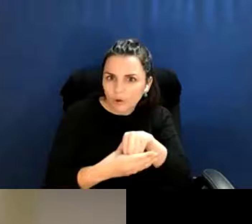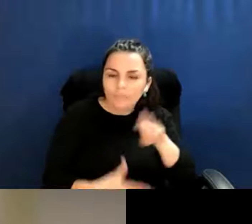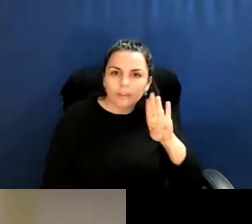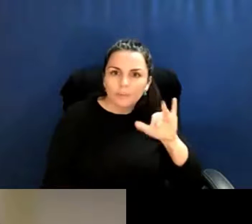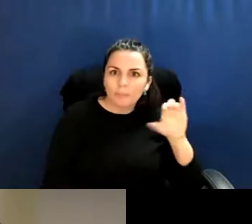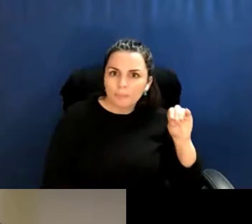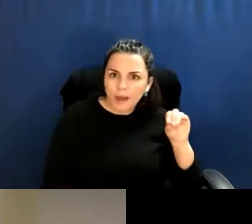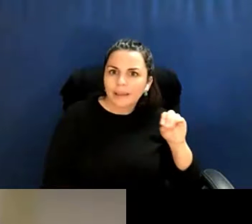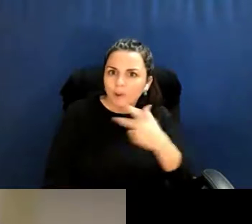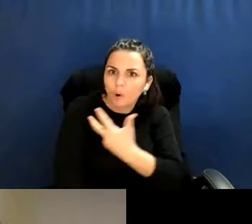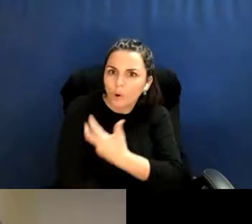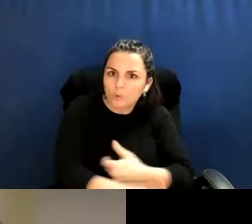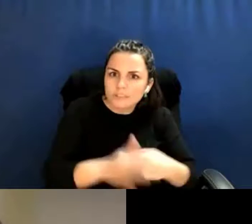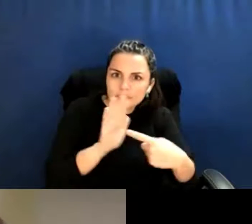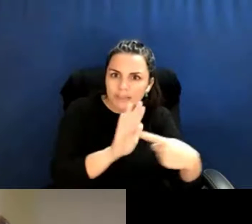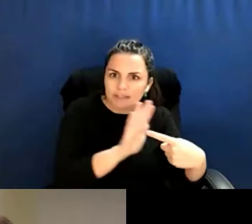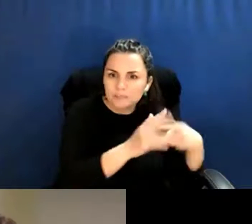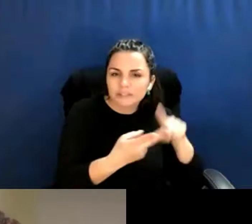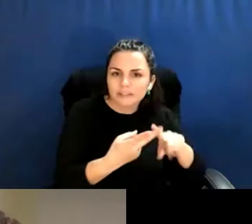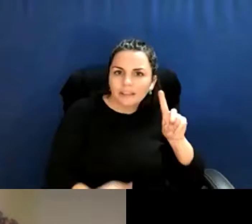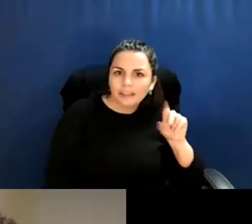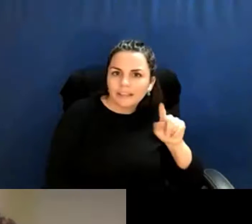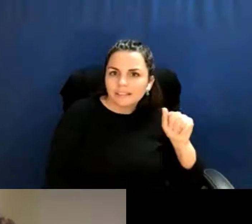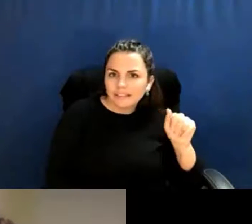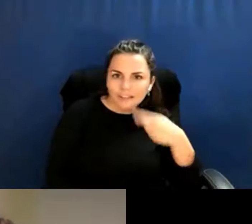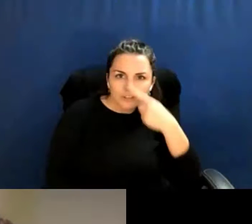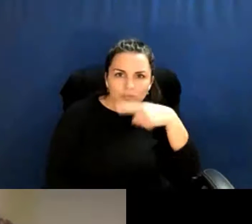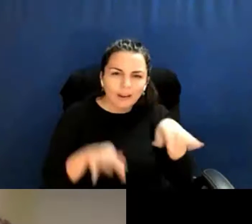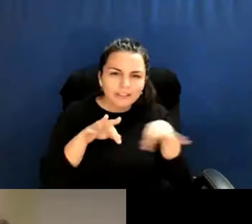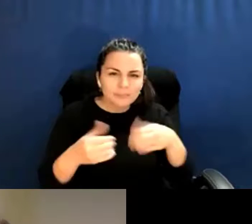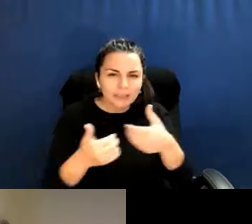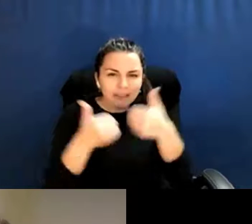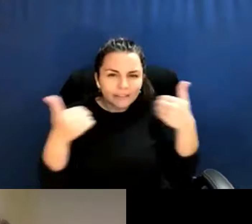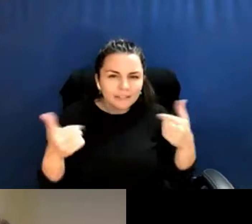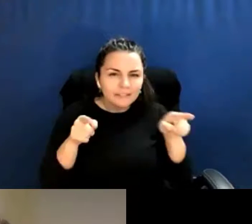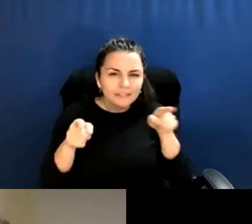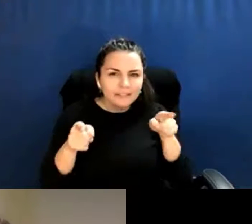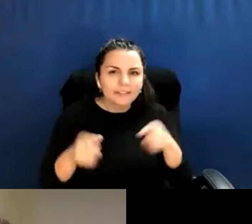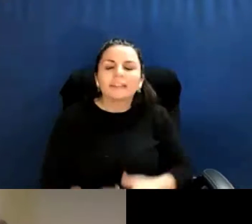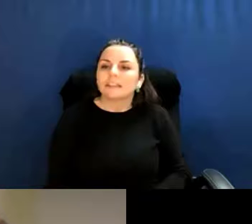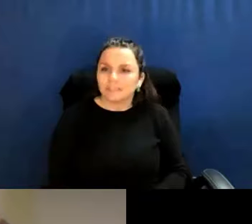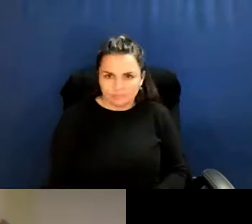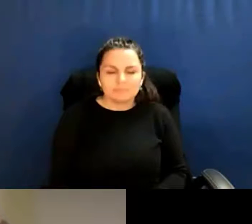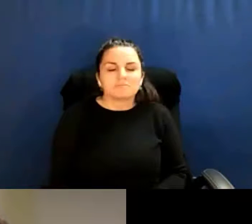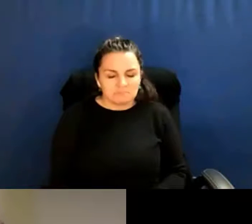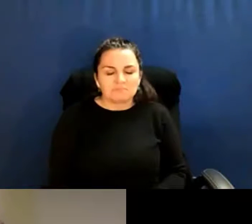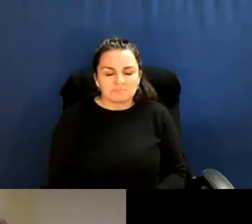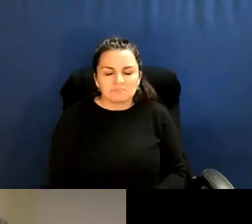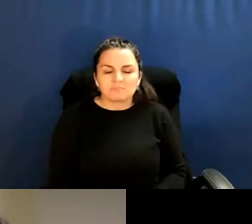Yvonne Lau: So, all right, let's just go back to what I was just saying to you earlier on,